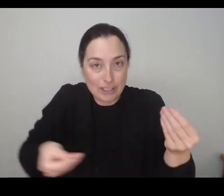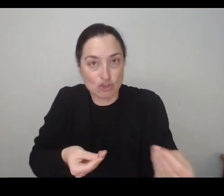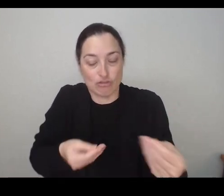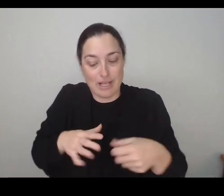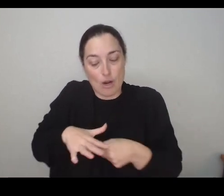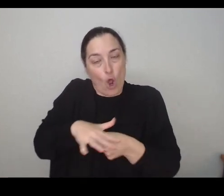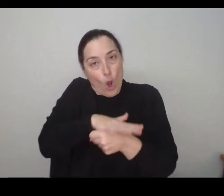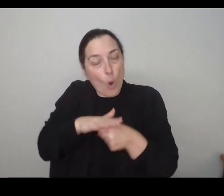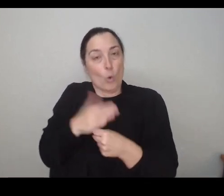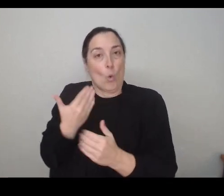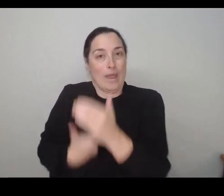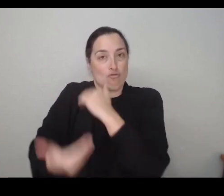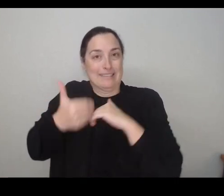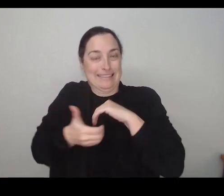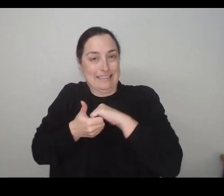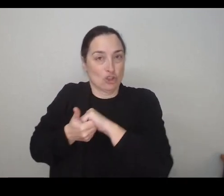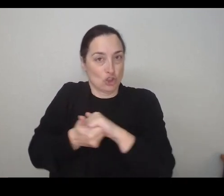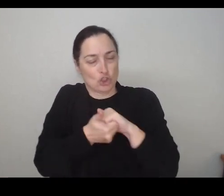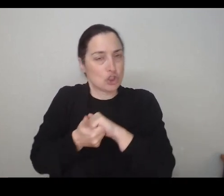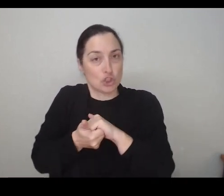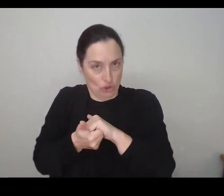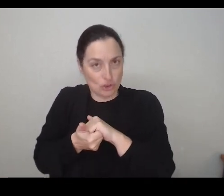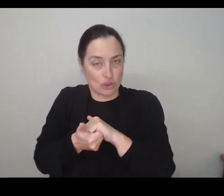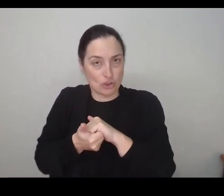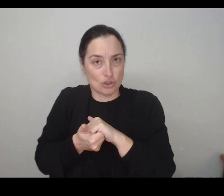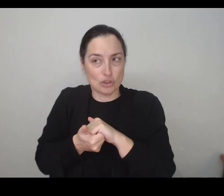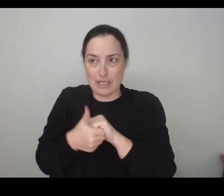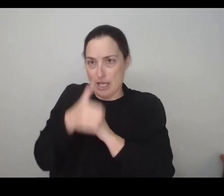and to eliminate notions of sharing and decolonization.